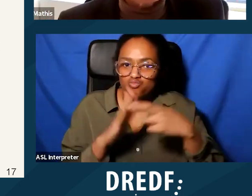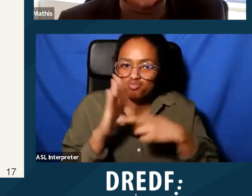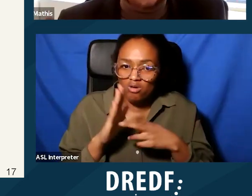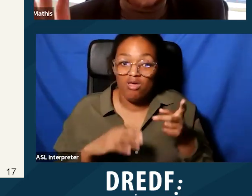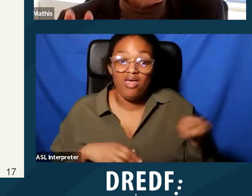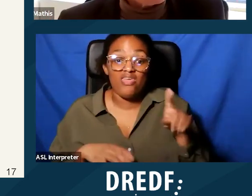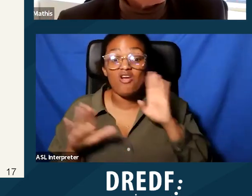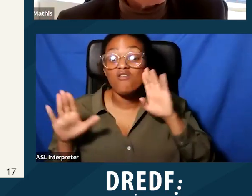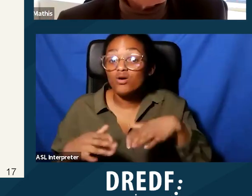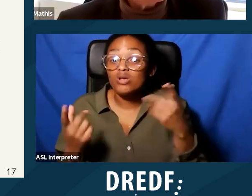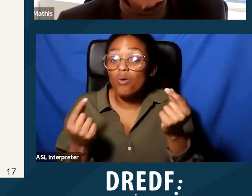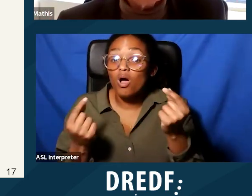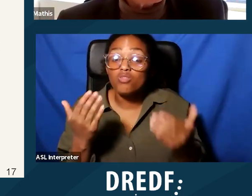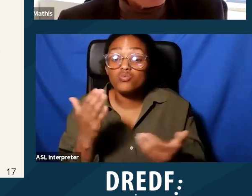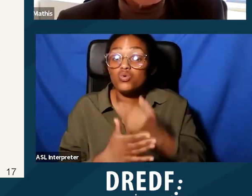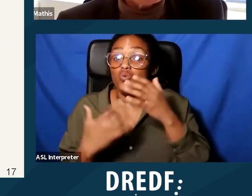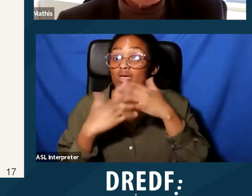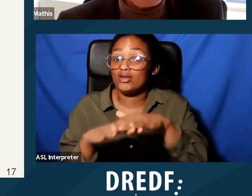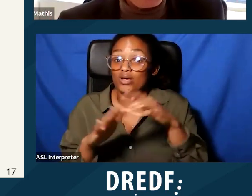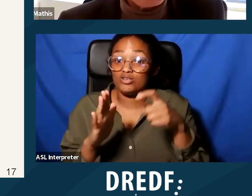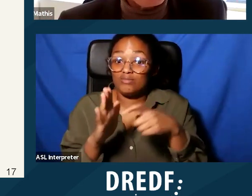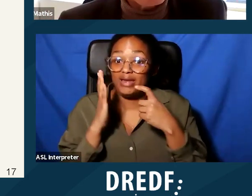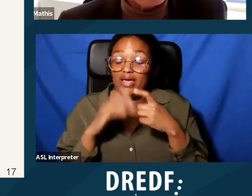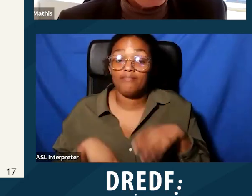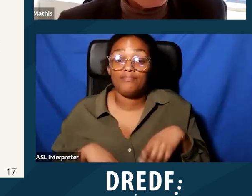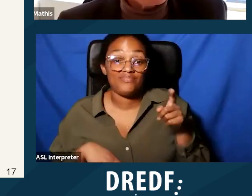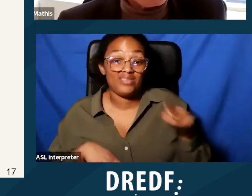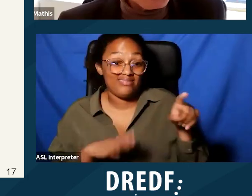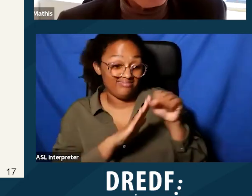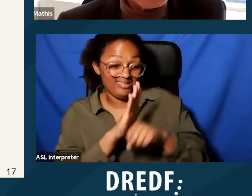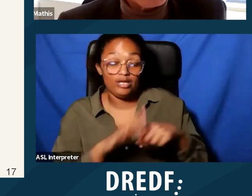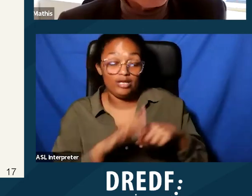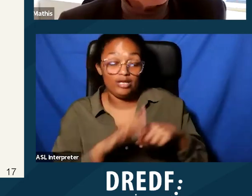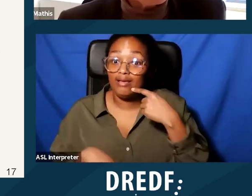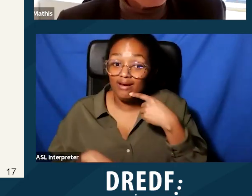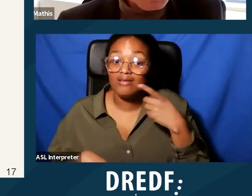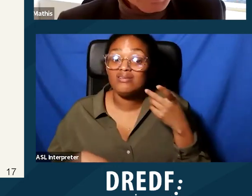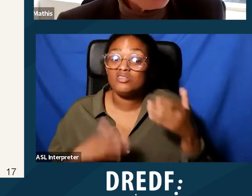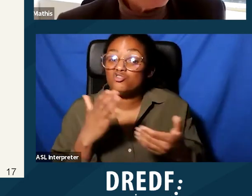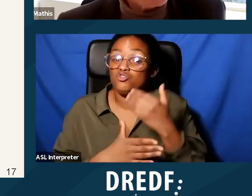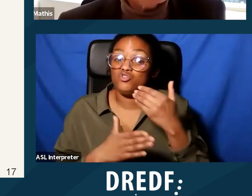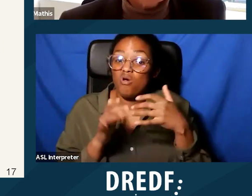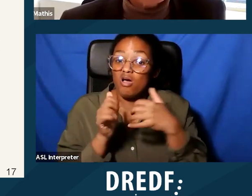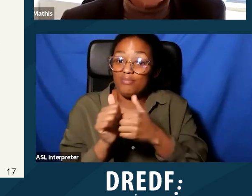on in this new version of the lawsuit is the integration mandate. And these states are